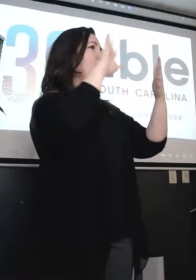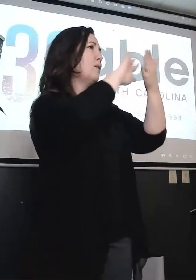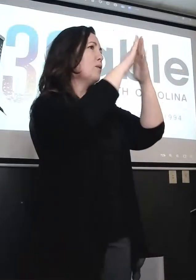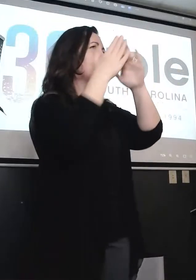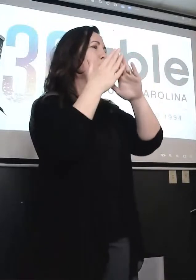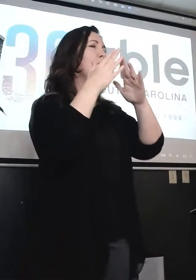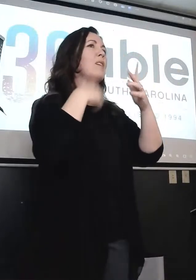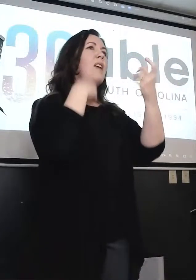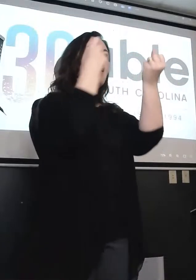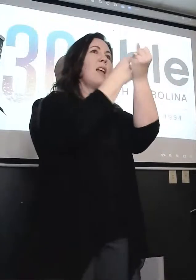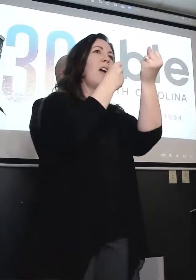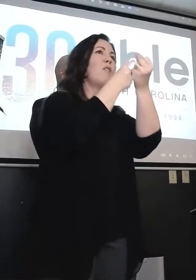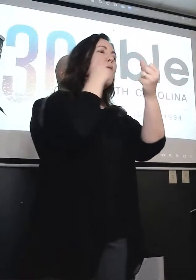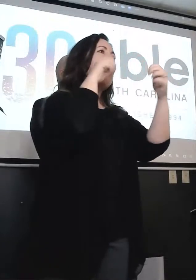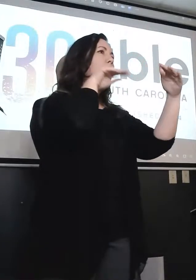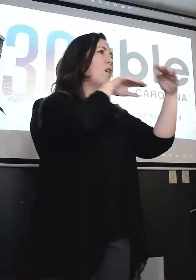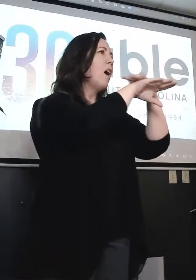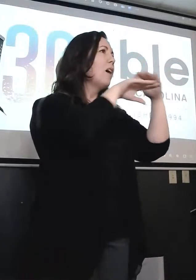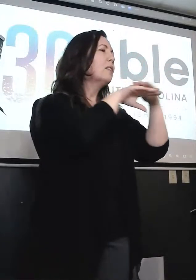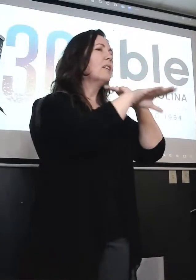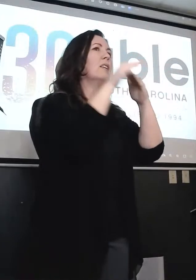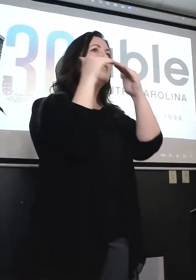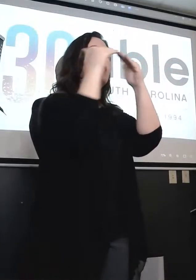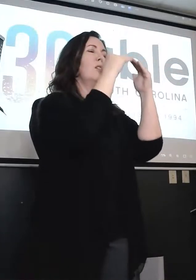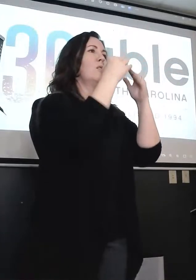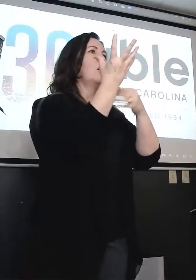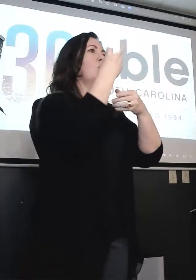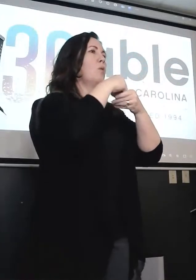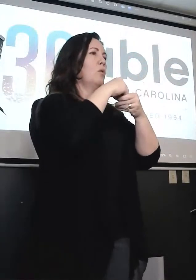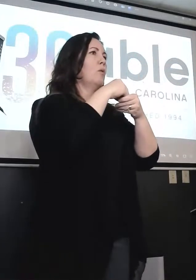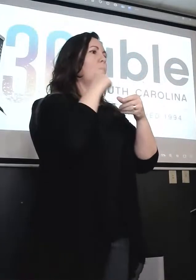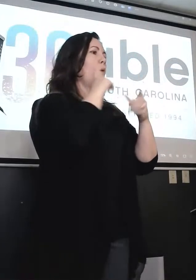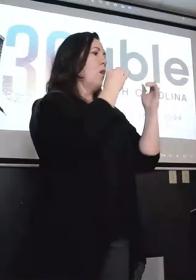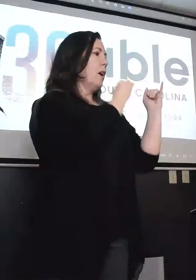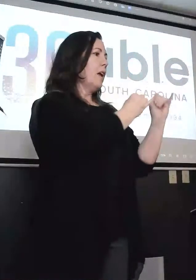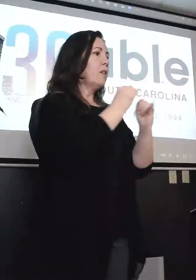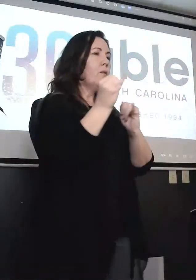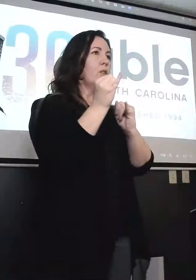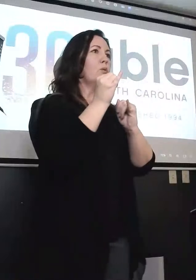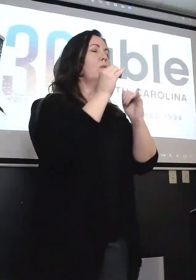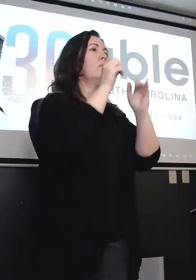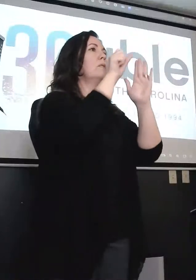and advocate for access, equity, and inclusion on the individual, state, local,